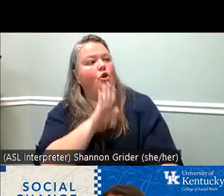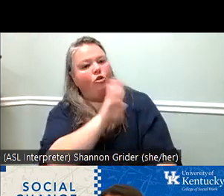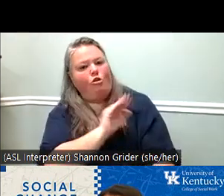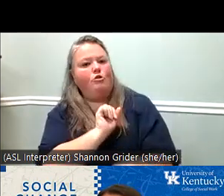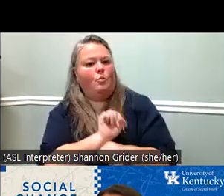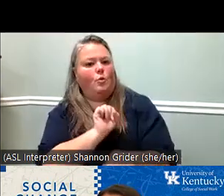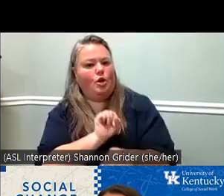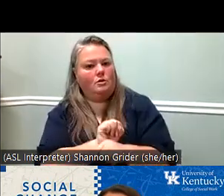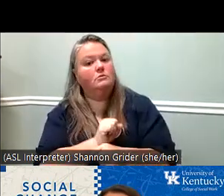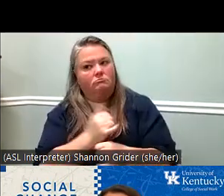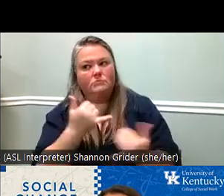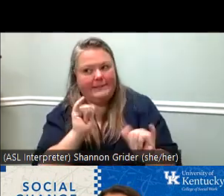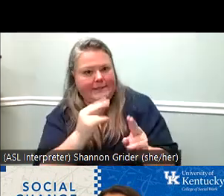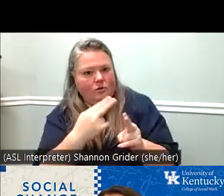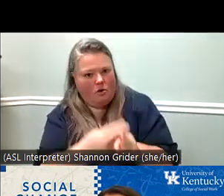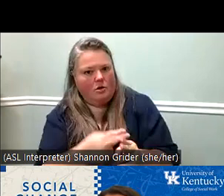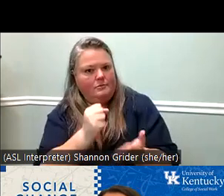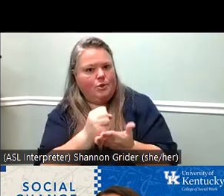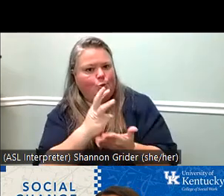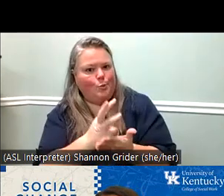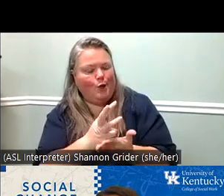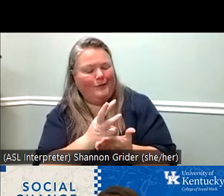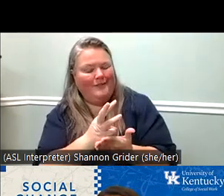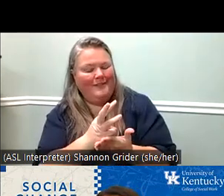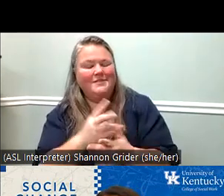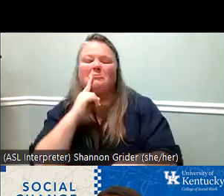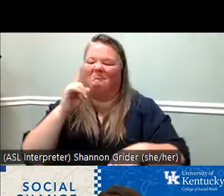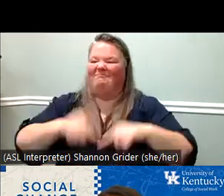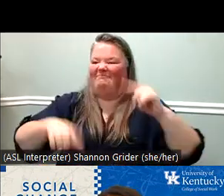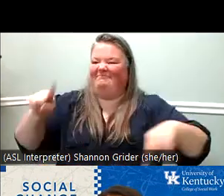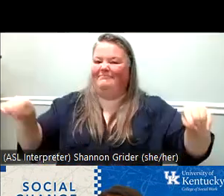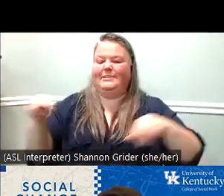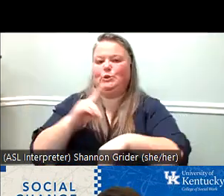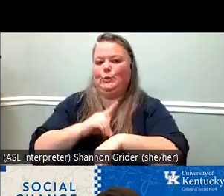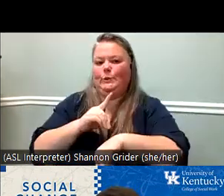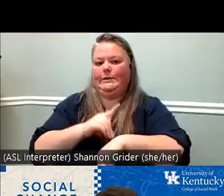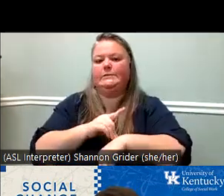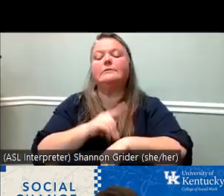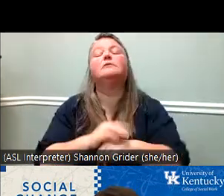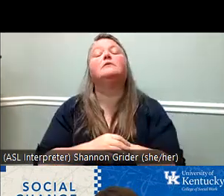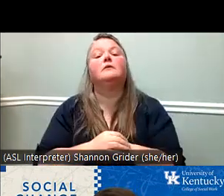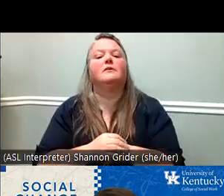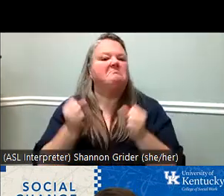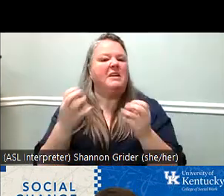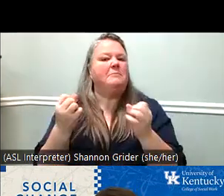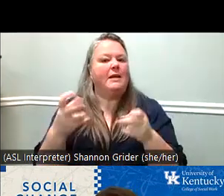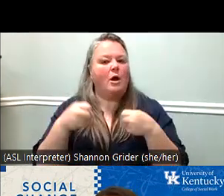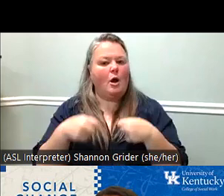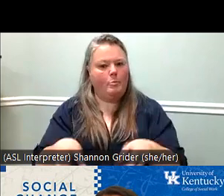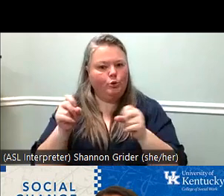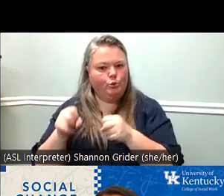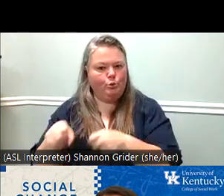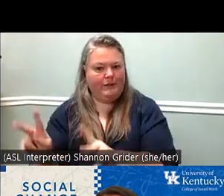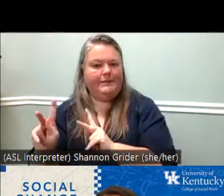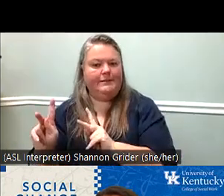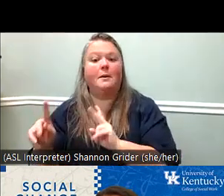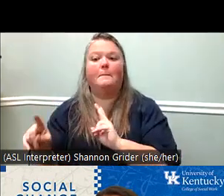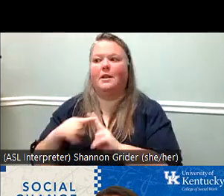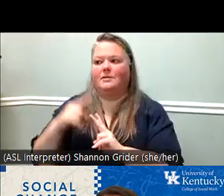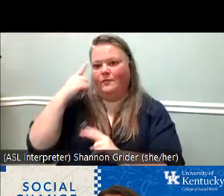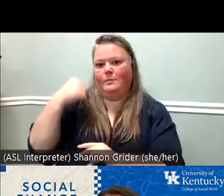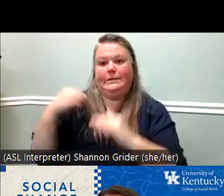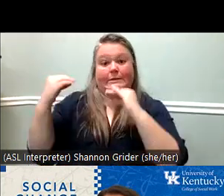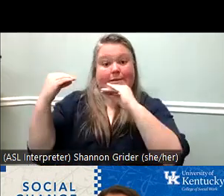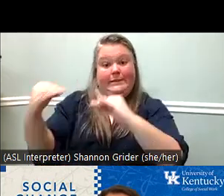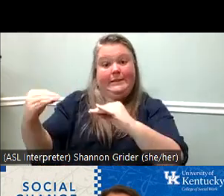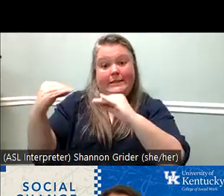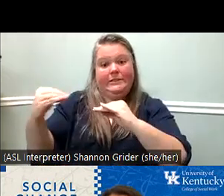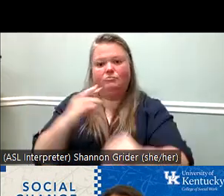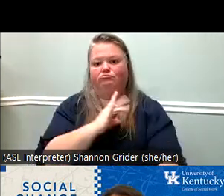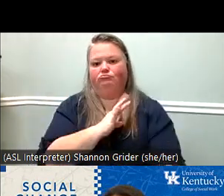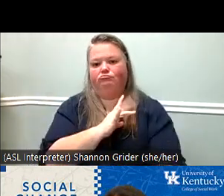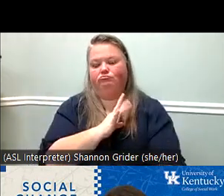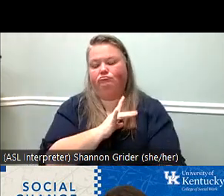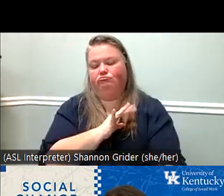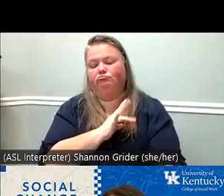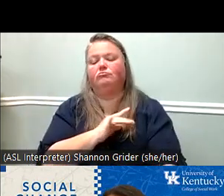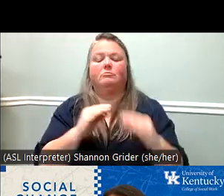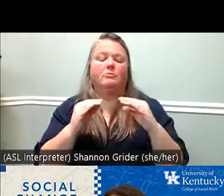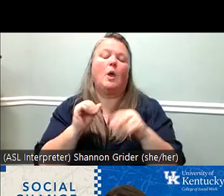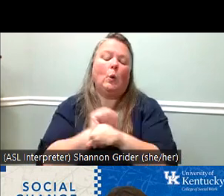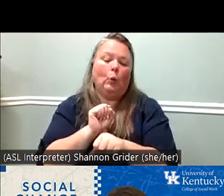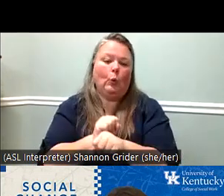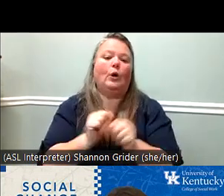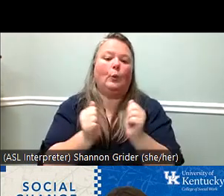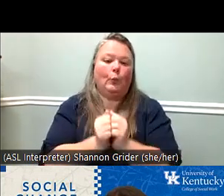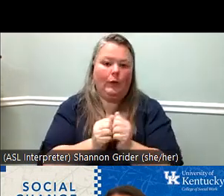A LOT OF DIFFERENT AREAS OF SOCIAL WORK. I DON'T KNOW HOW FAMILIAR EVERYBODY IS WITH SOCIAL WORK, BUT IT JUST IS A VERY, VERY BROAD FIELD. MICHELLE IS A SOCIAL WORKER,